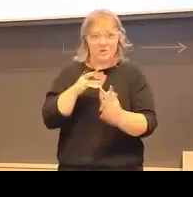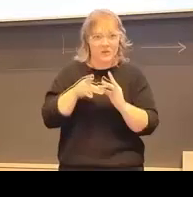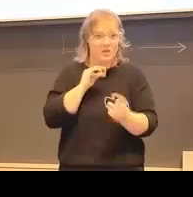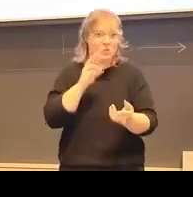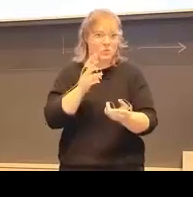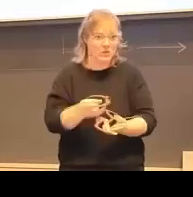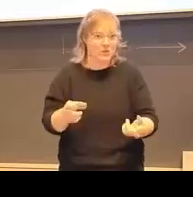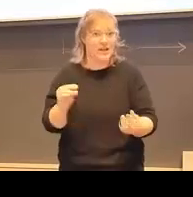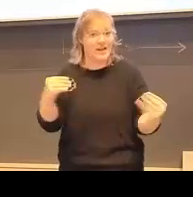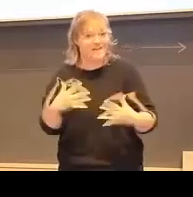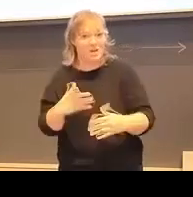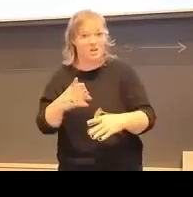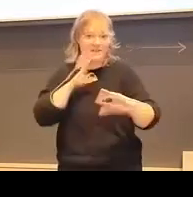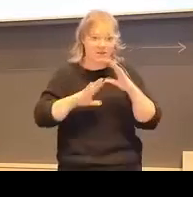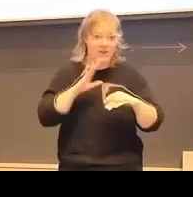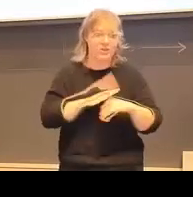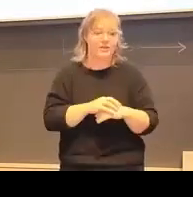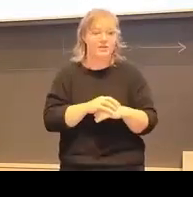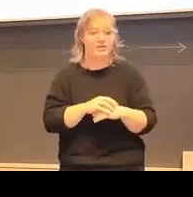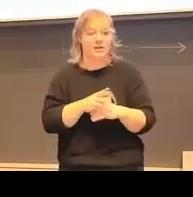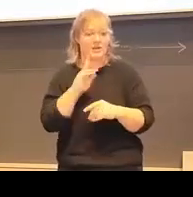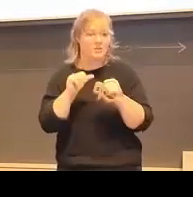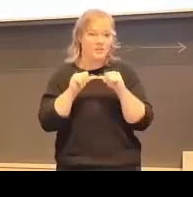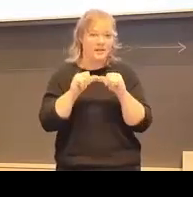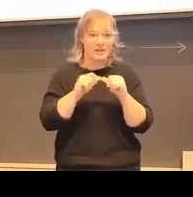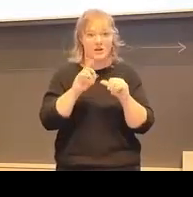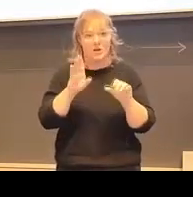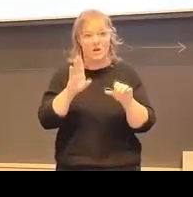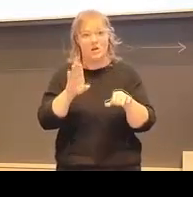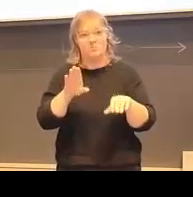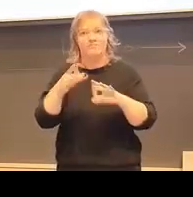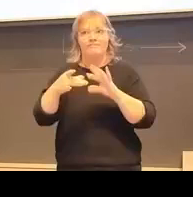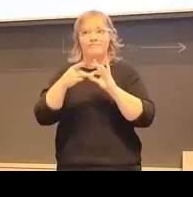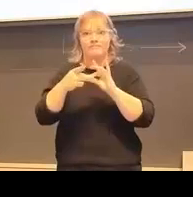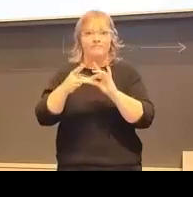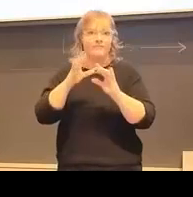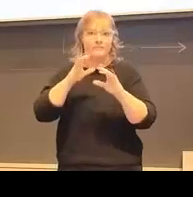their fears and frustrations and to maintain open lines of communication and teach them how to talk